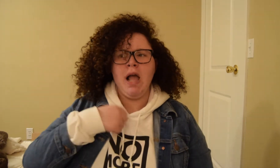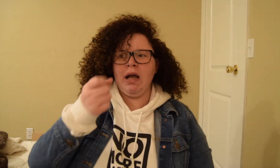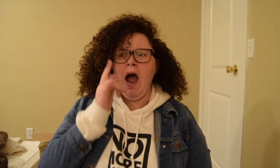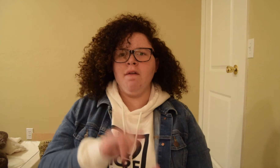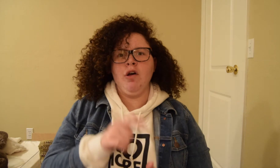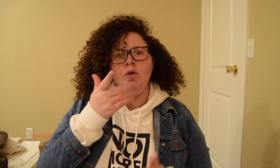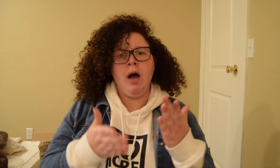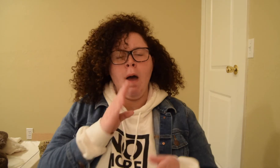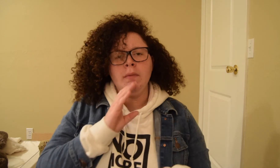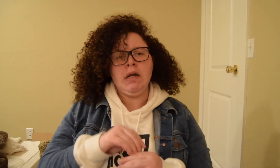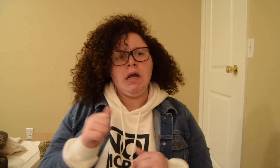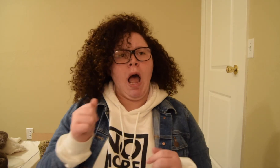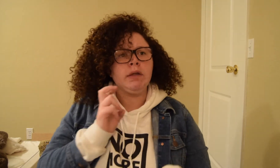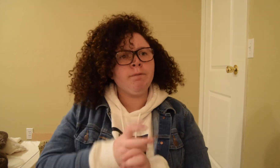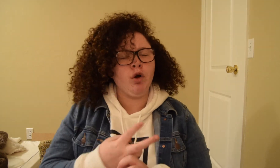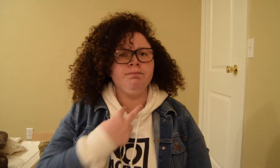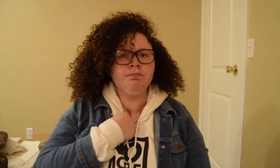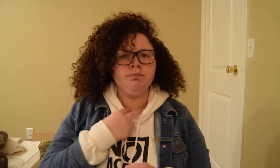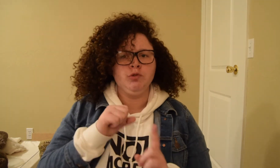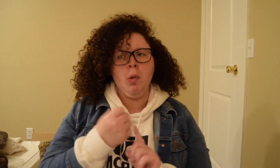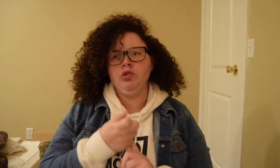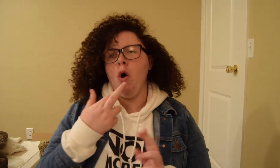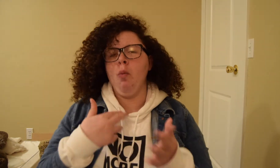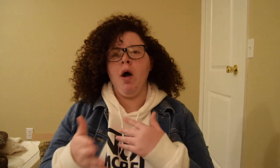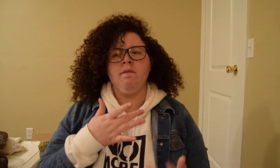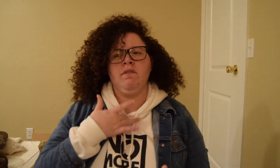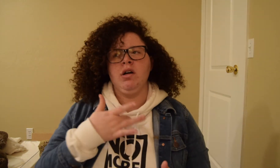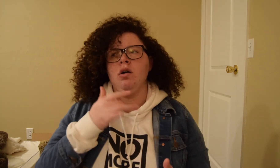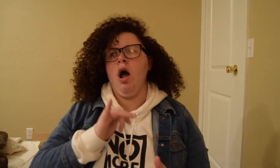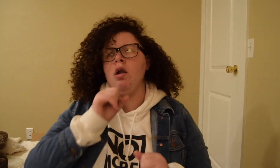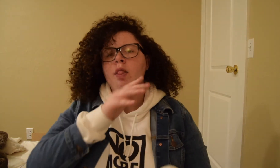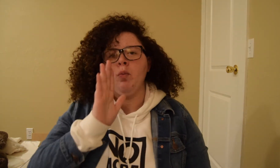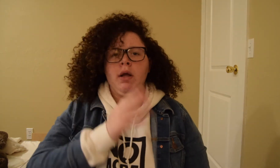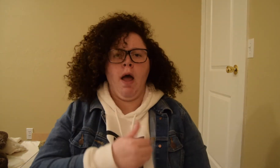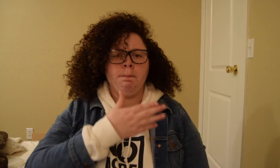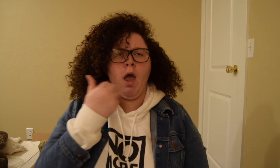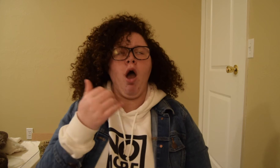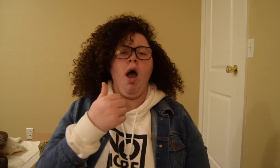I get that you may be in a difficult situation and feeling like nothing will get better